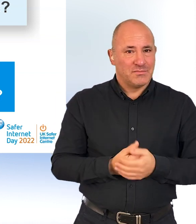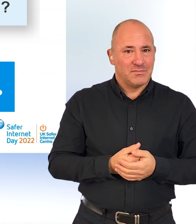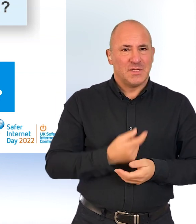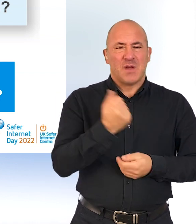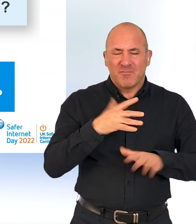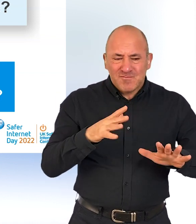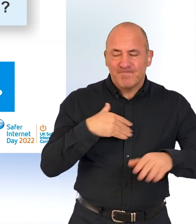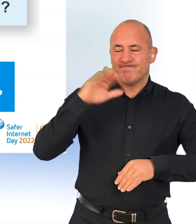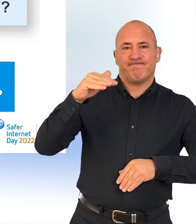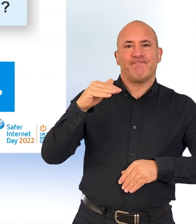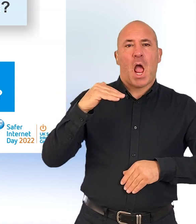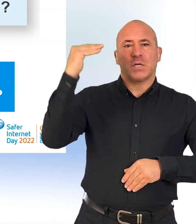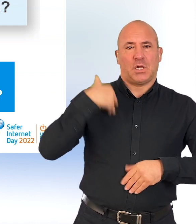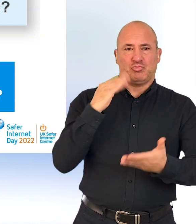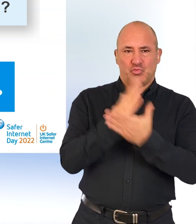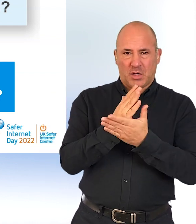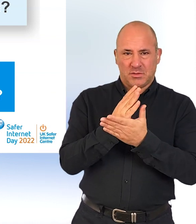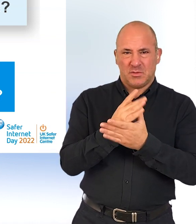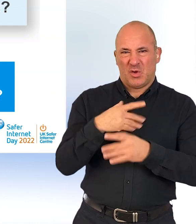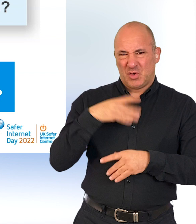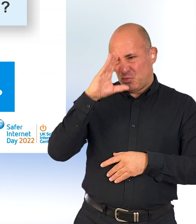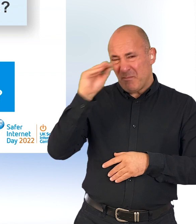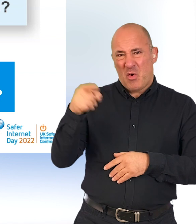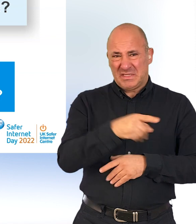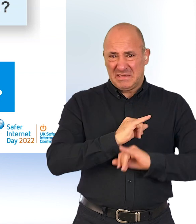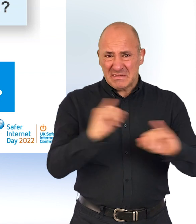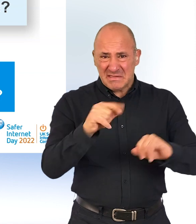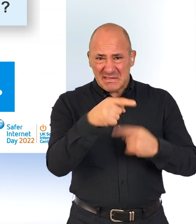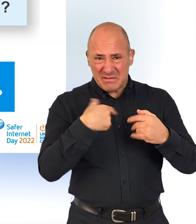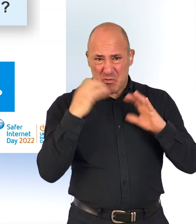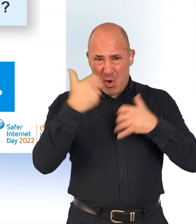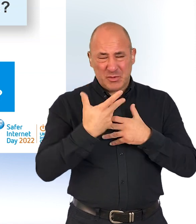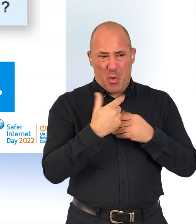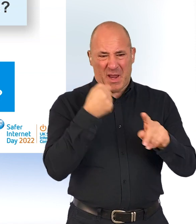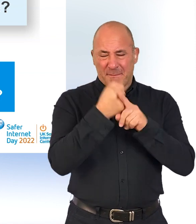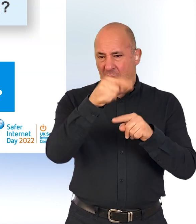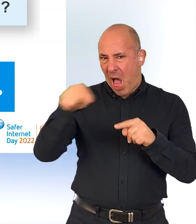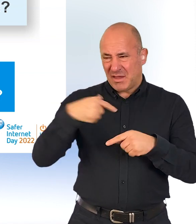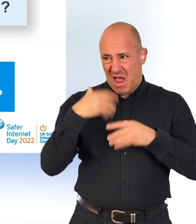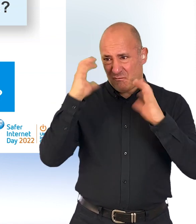Some will go to a trusted adult and report negative behaviour that worries them or impacts other players.